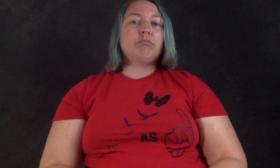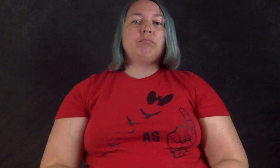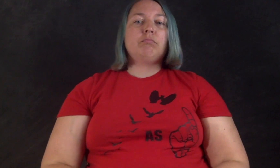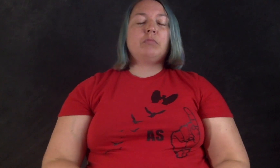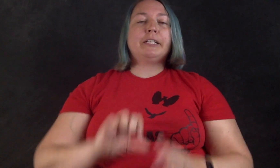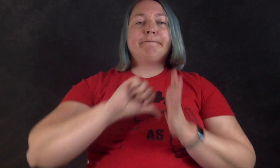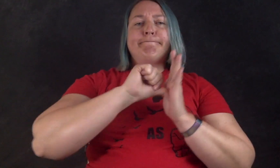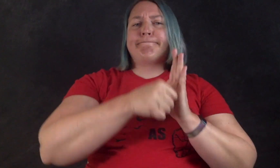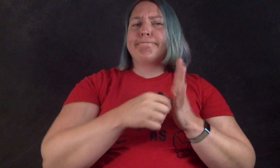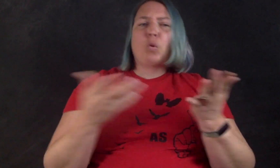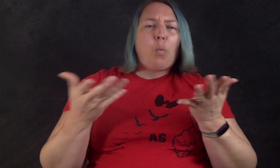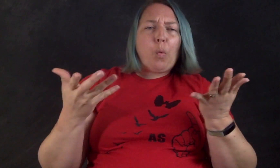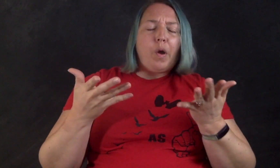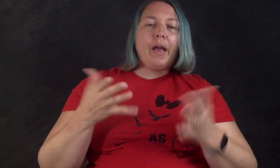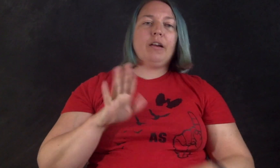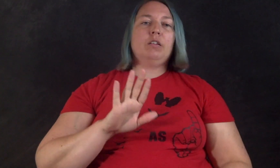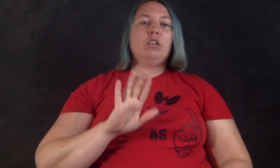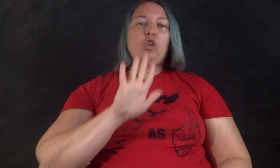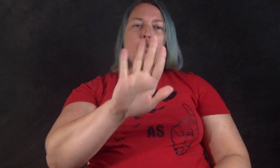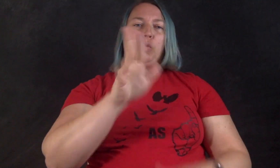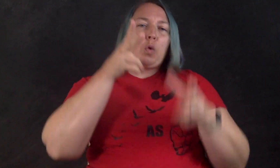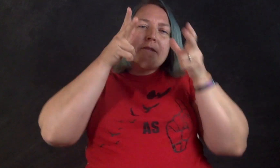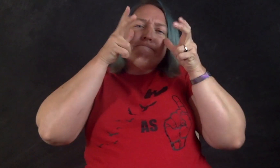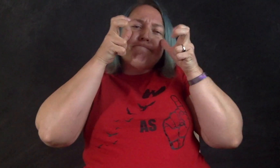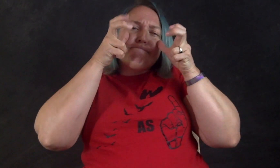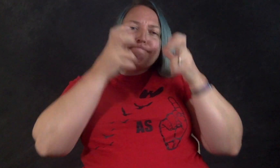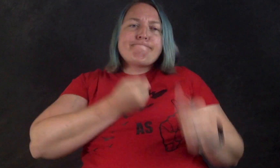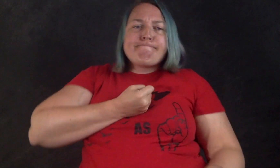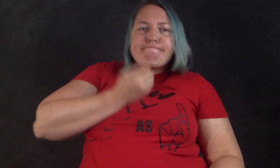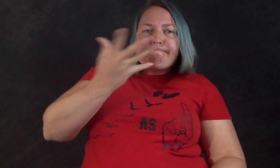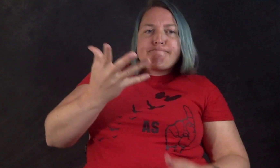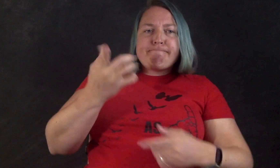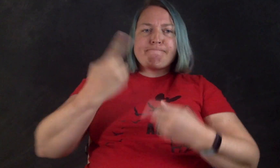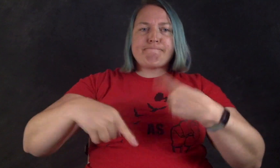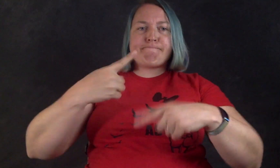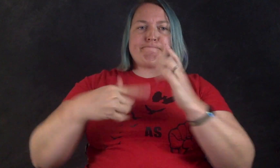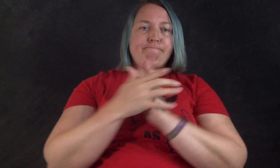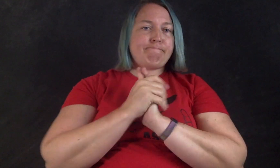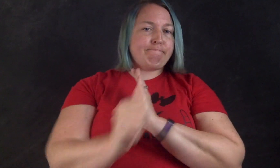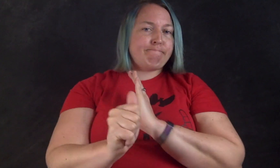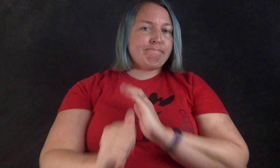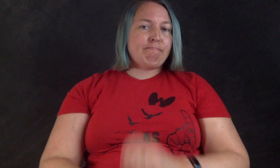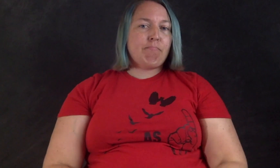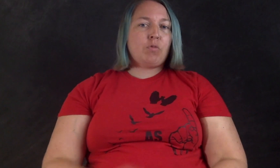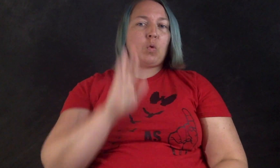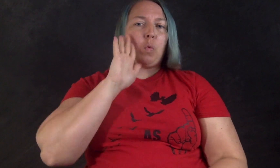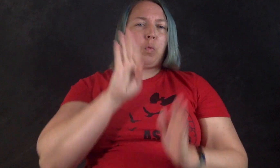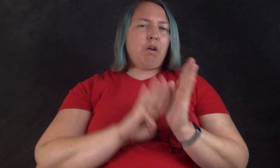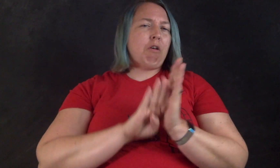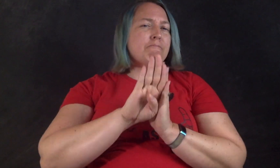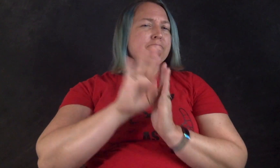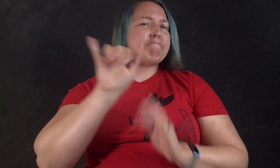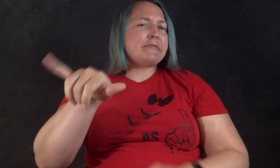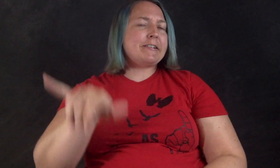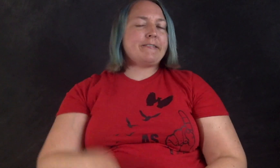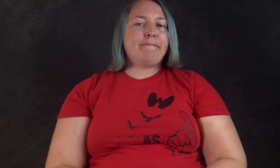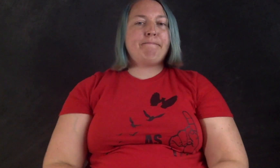Emphasis is placed on development of receptive and expressive language skills.